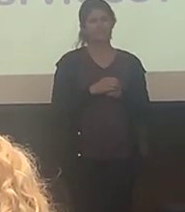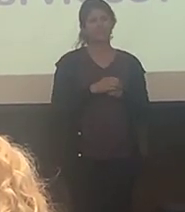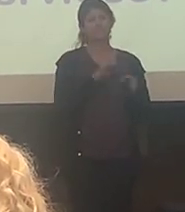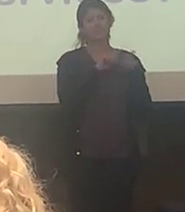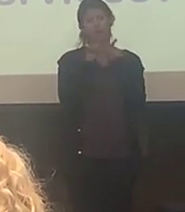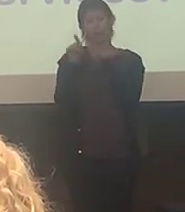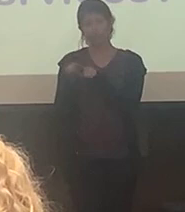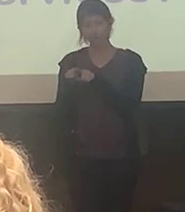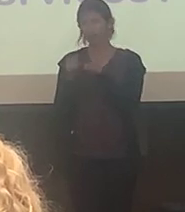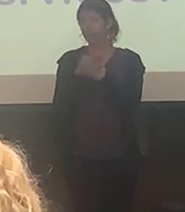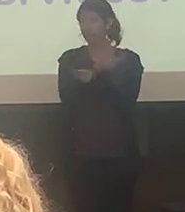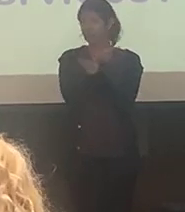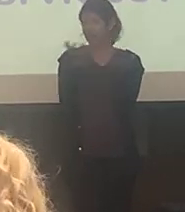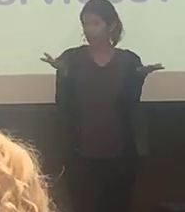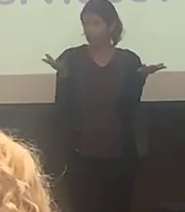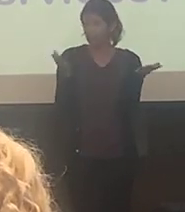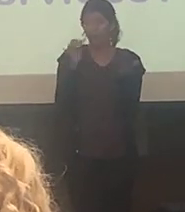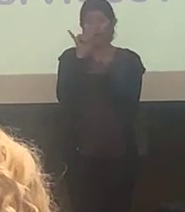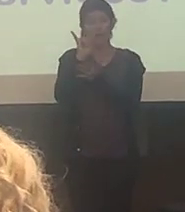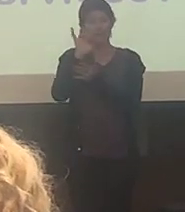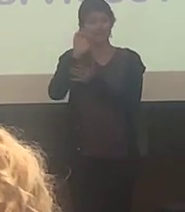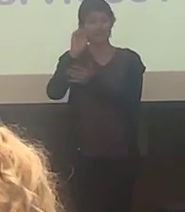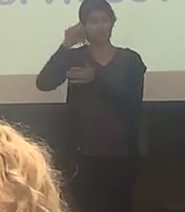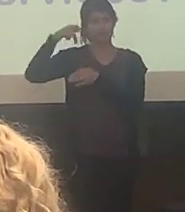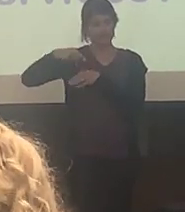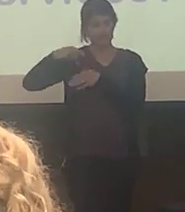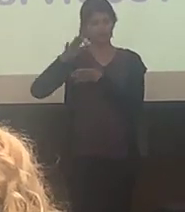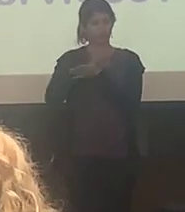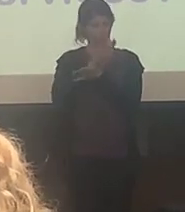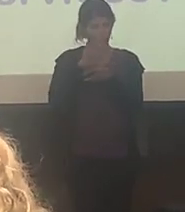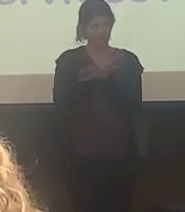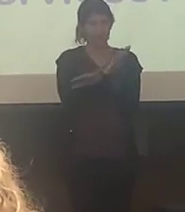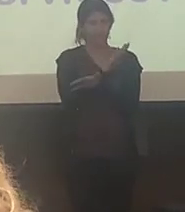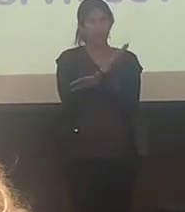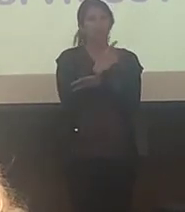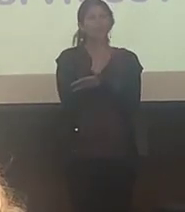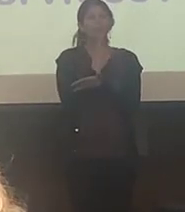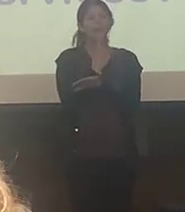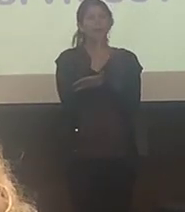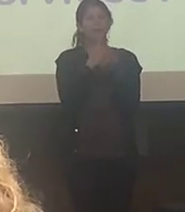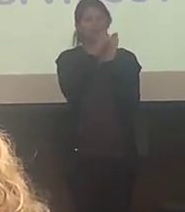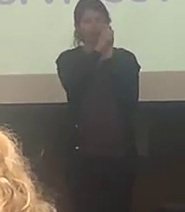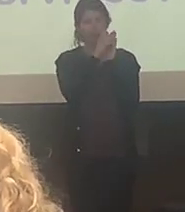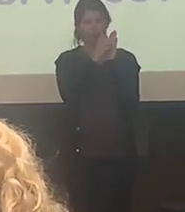out was to get out this iep with some red writing on it and this these are going to be